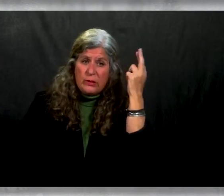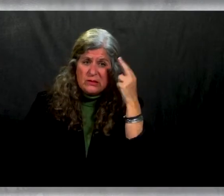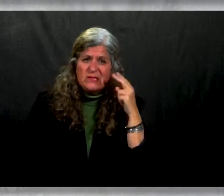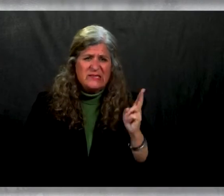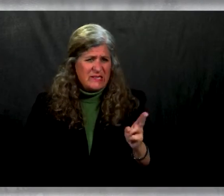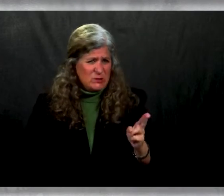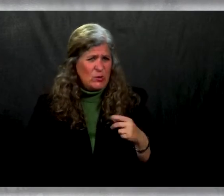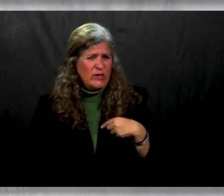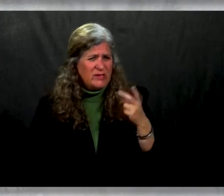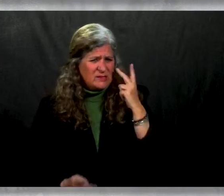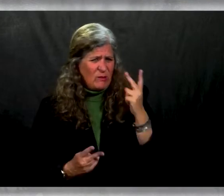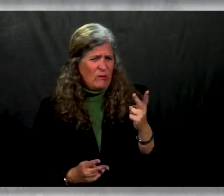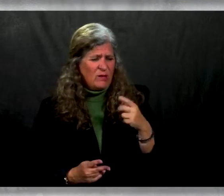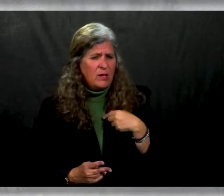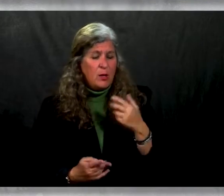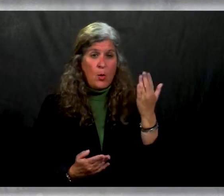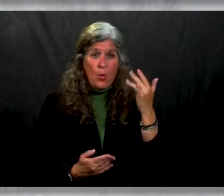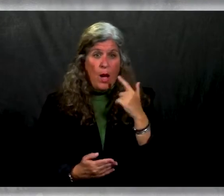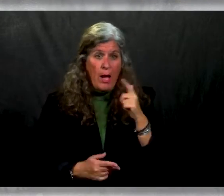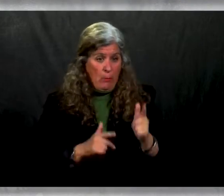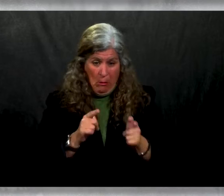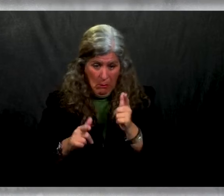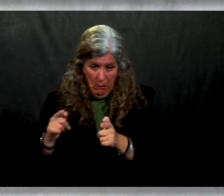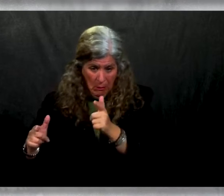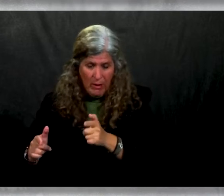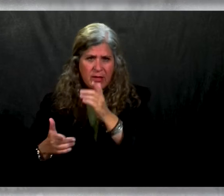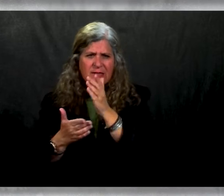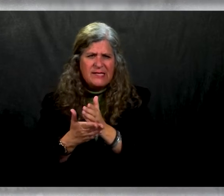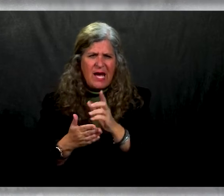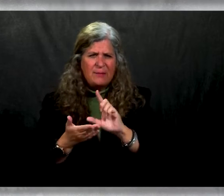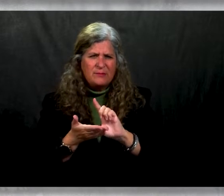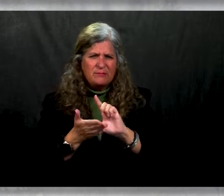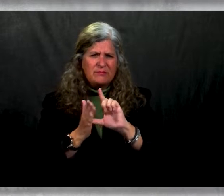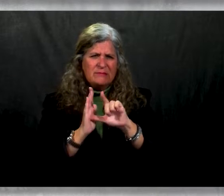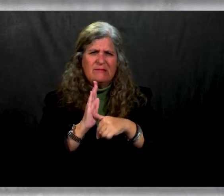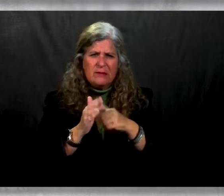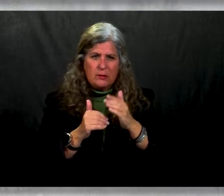for why the Nazis move from this version of perpetration to the next.